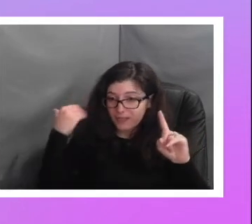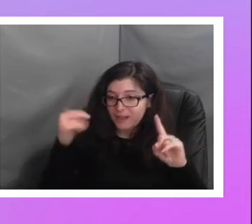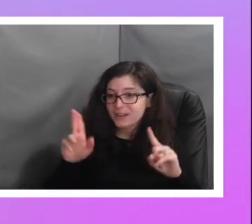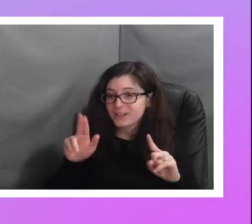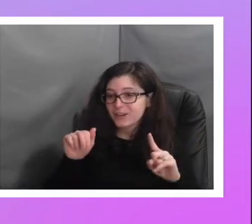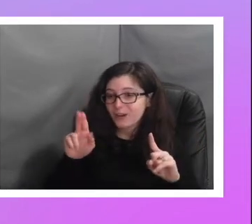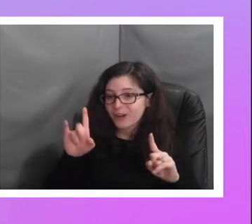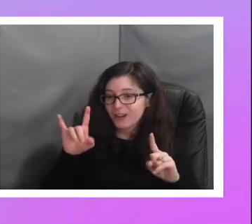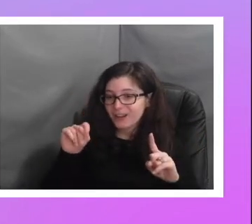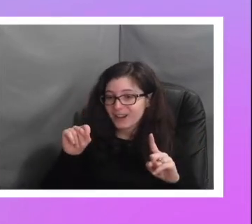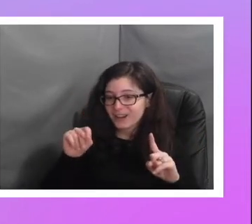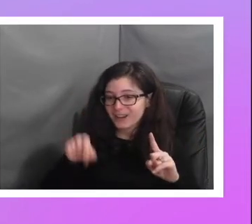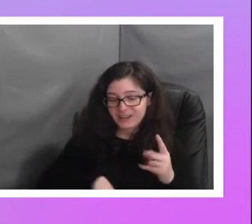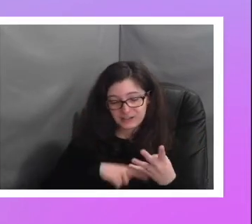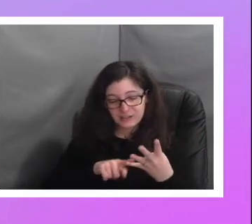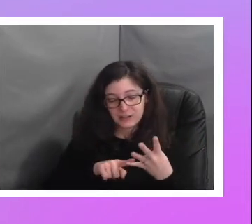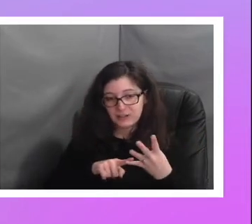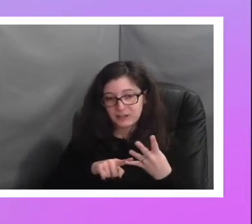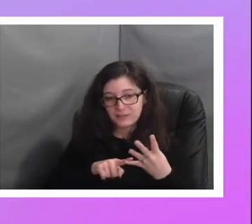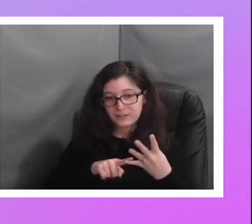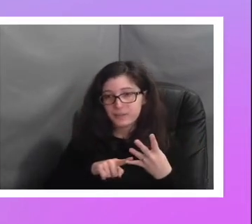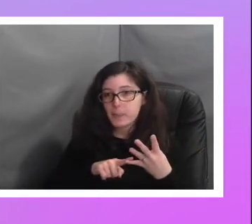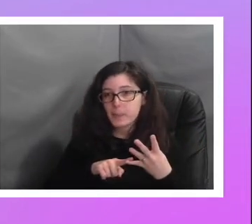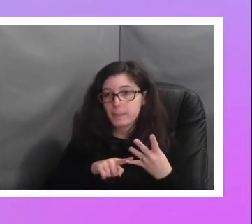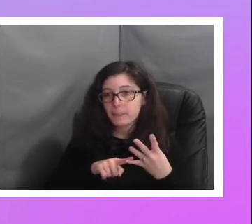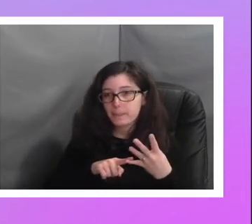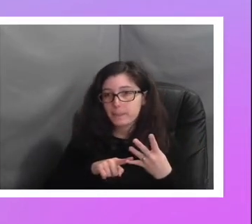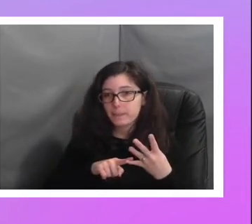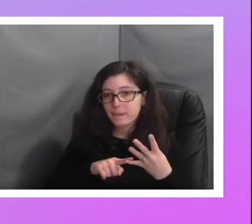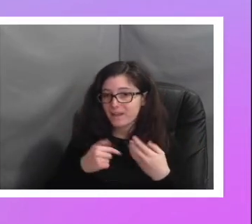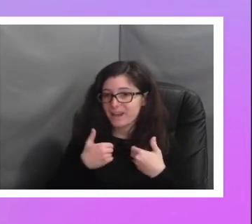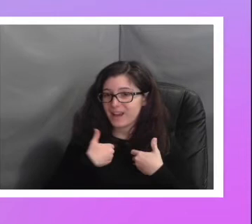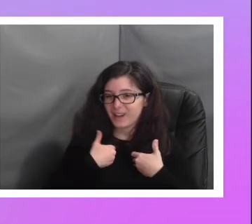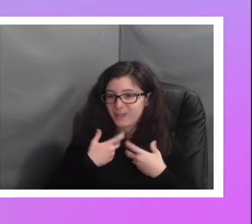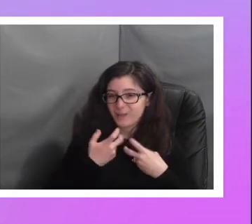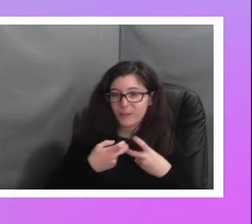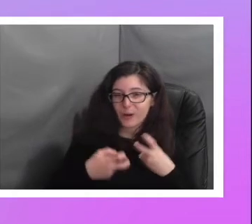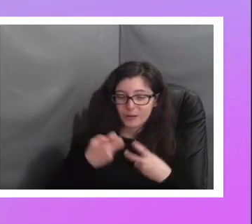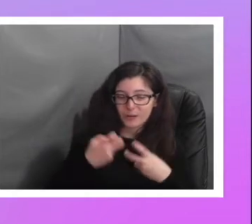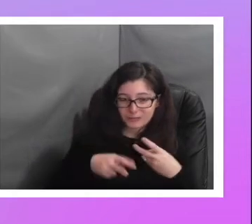and does it have a bottleneck before posting, does it have accountability measures